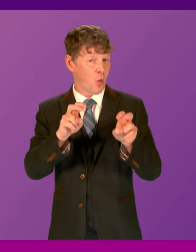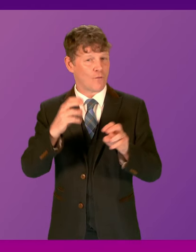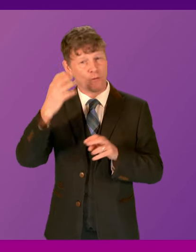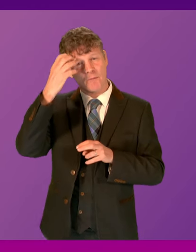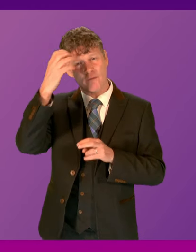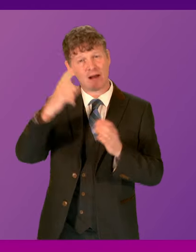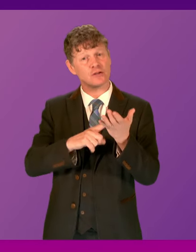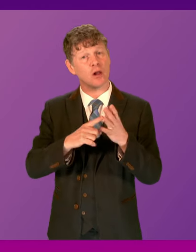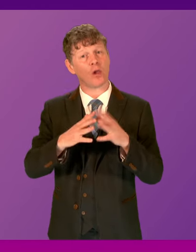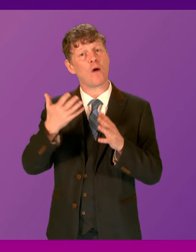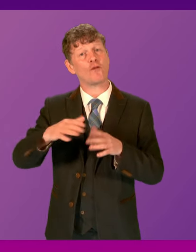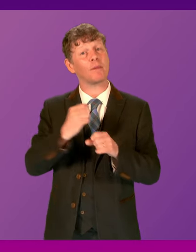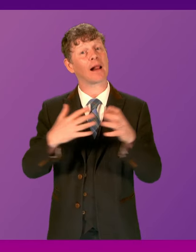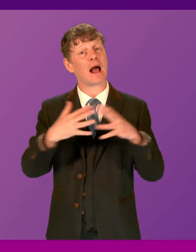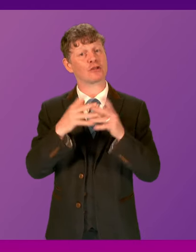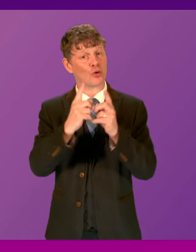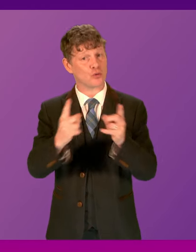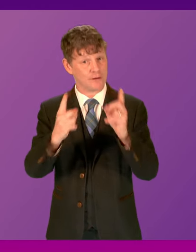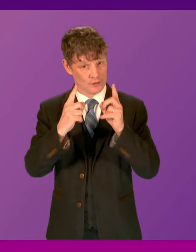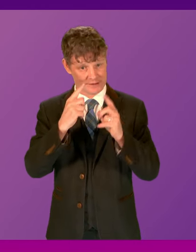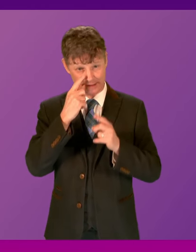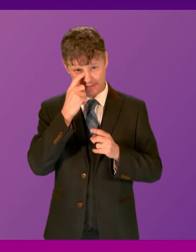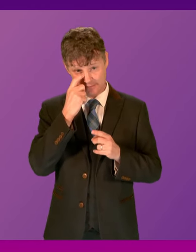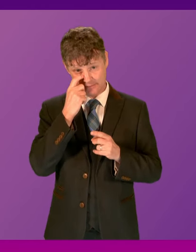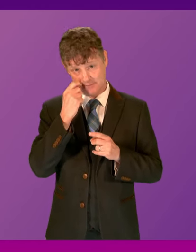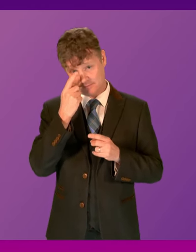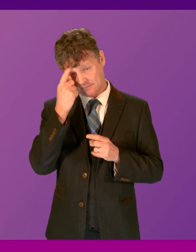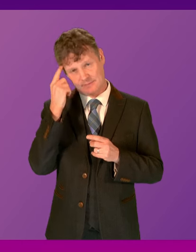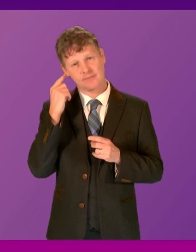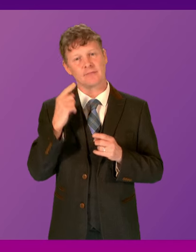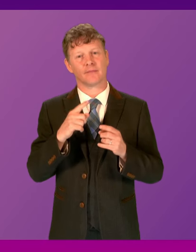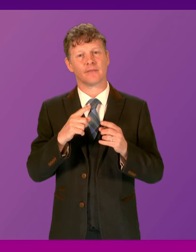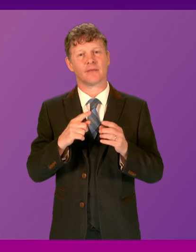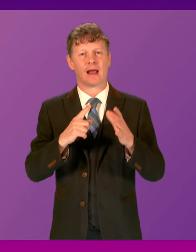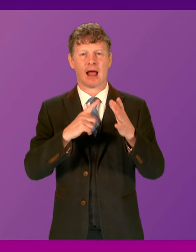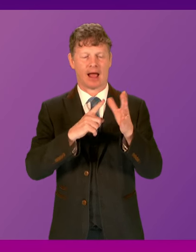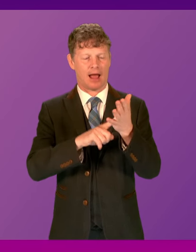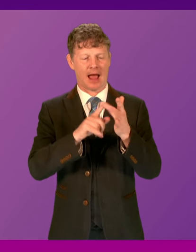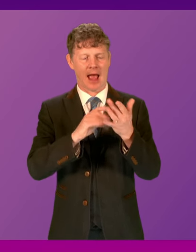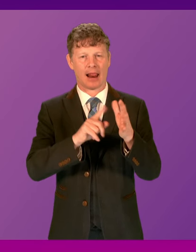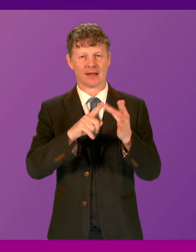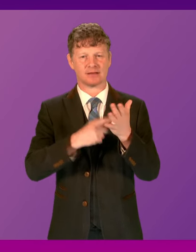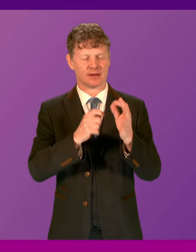at the University of Glasgow. Alistair Bonnington has said: